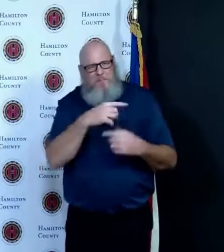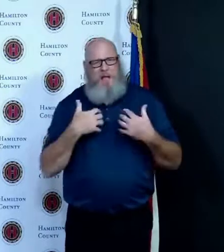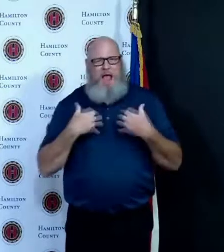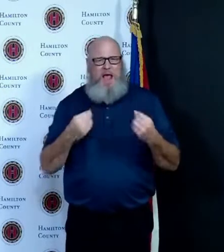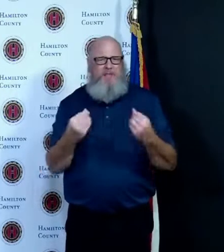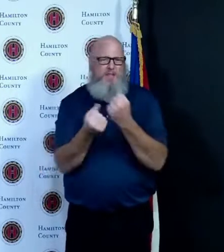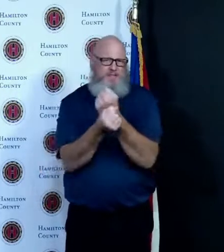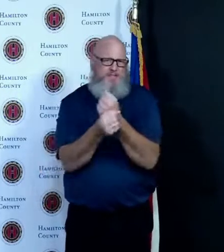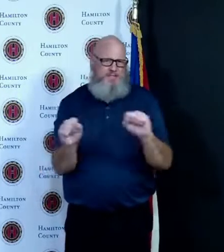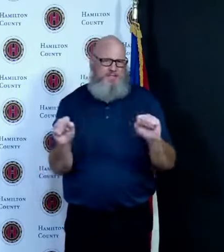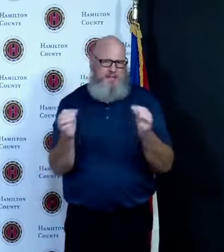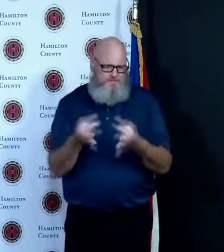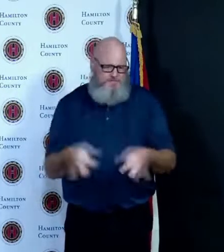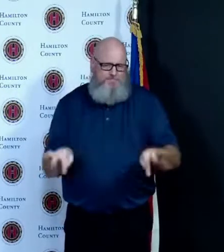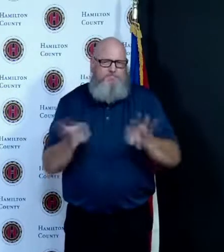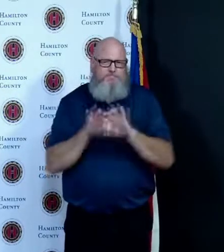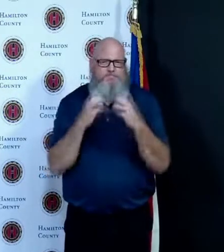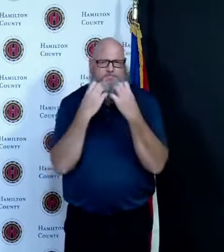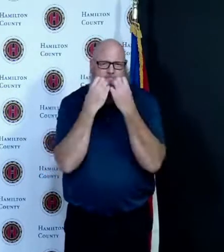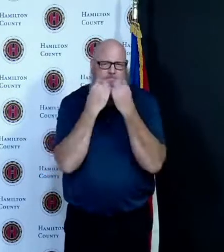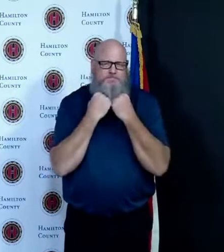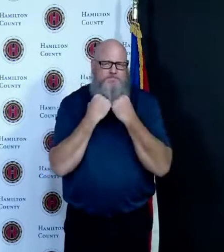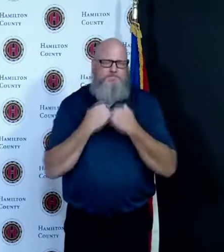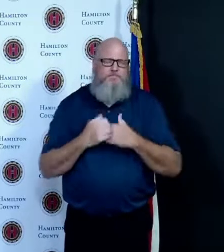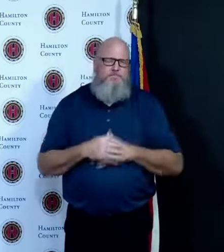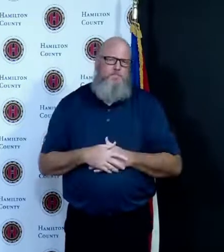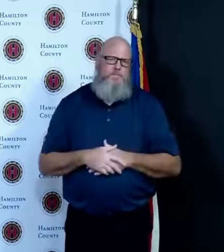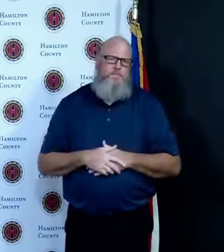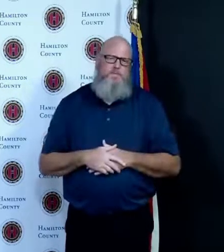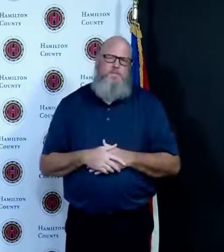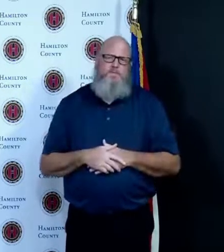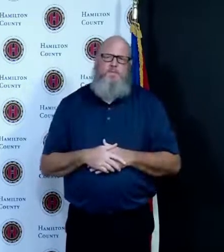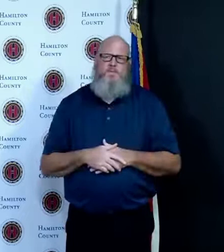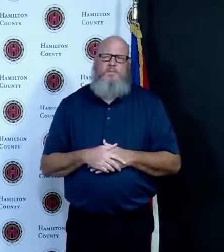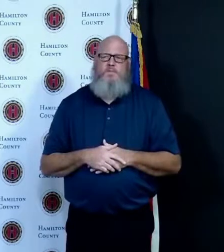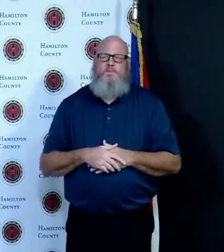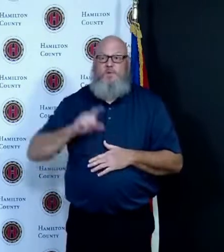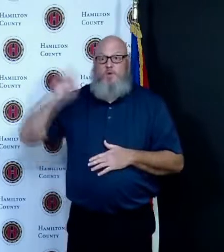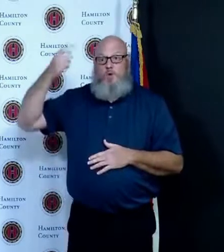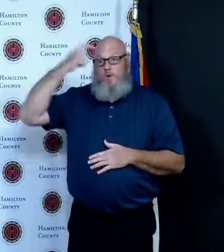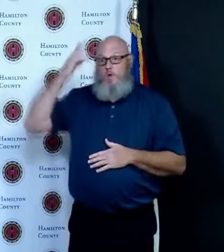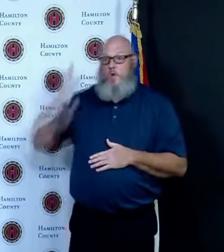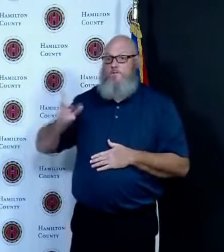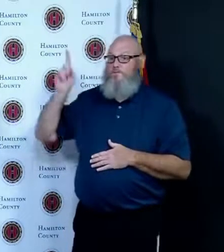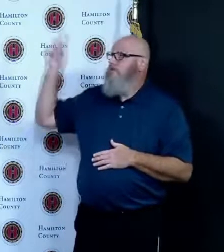as you may recall the Governor identified the EMAs locally as agencies that would help coordinate the